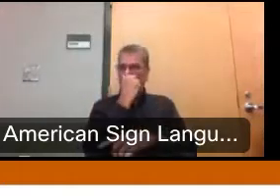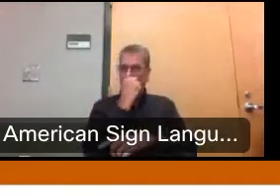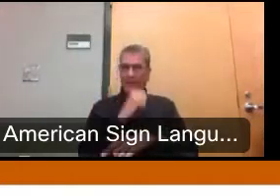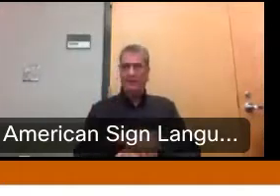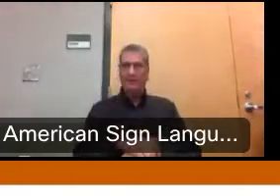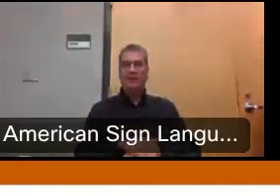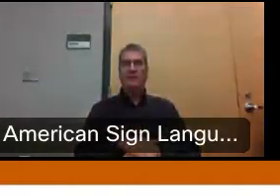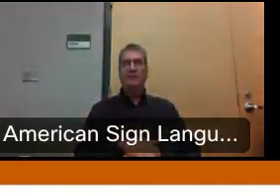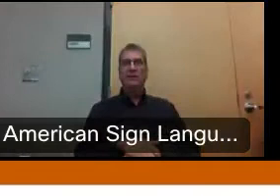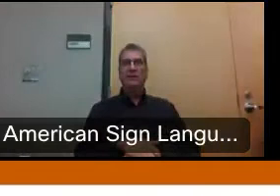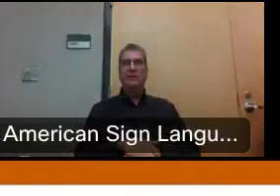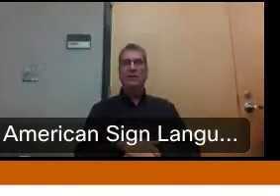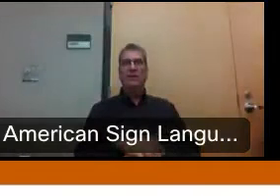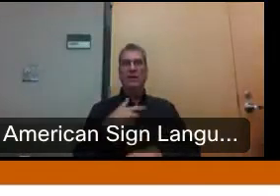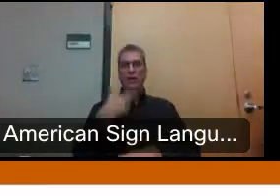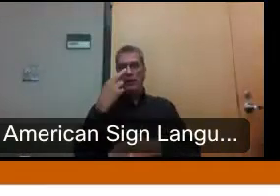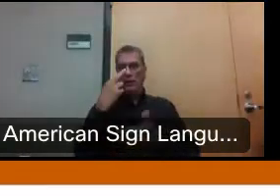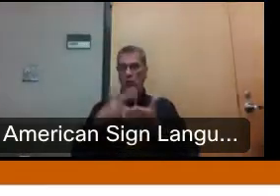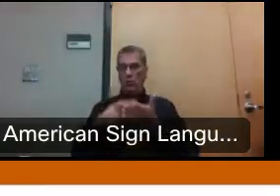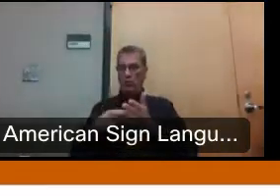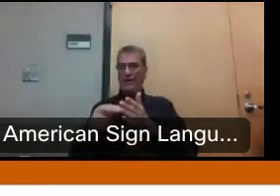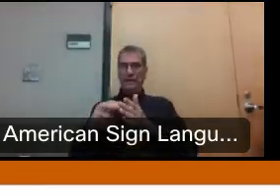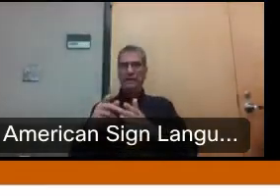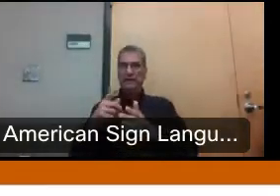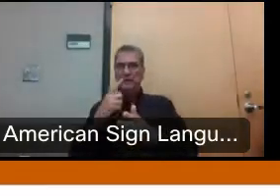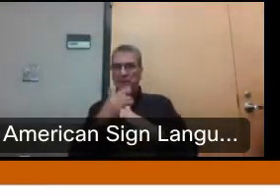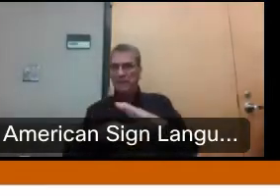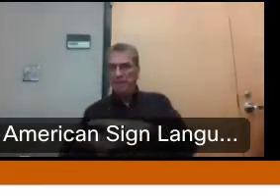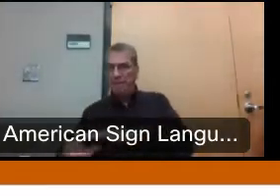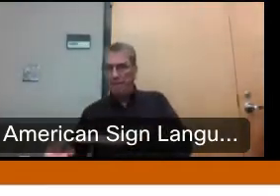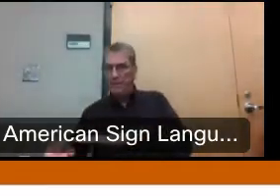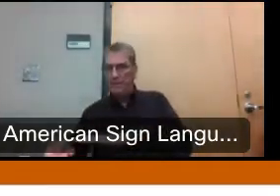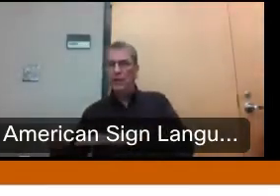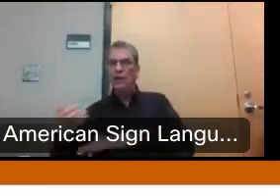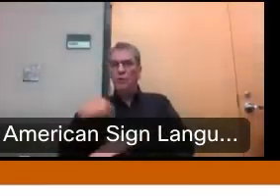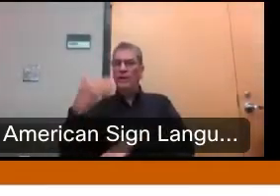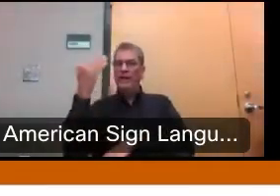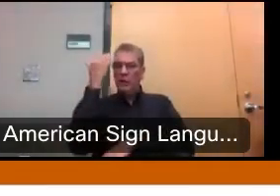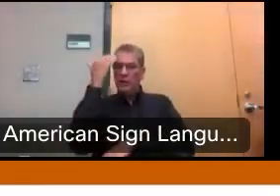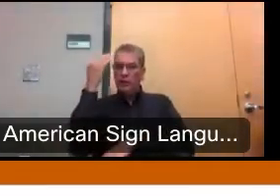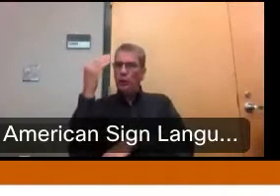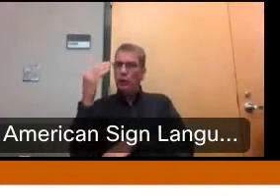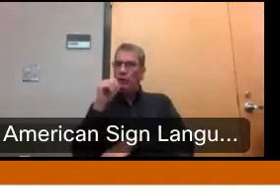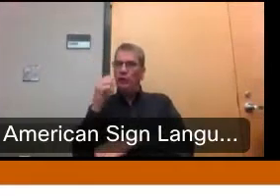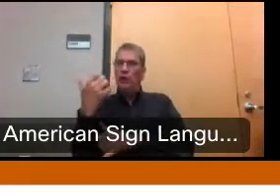collection, pretty under the radar. Because we knew, like, we were gonna say, and do things and develop messages that weren't going to be. Right? So we were a little under